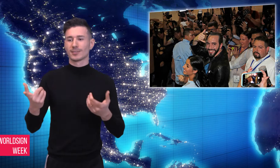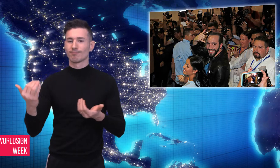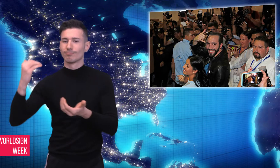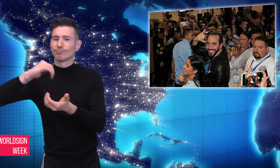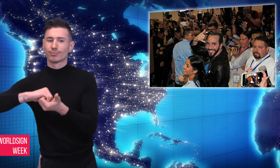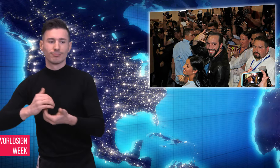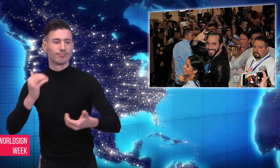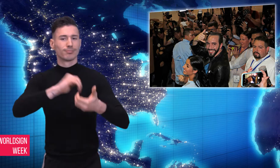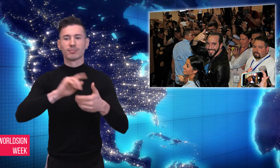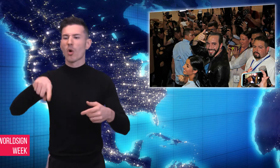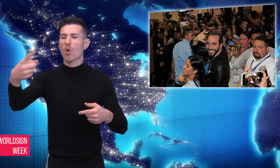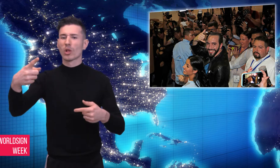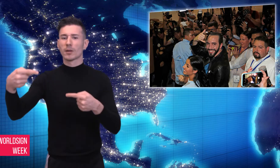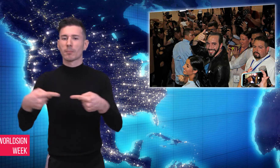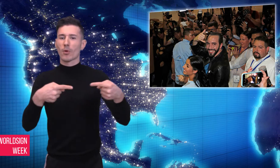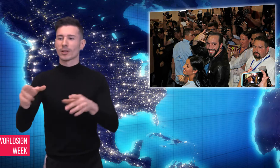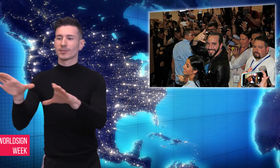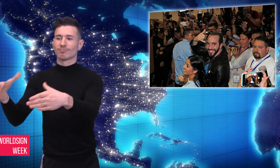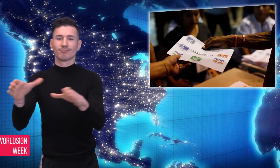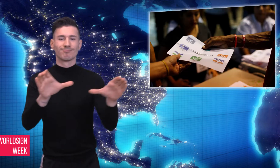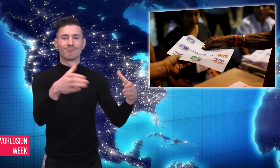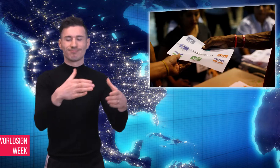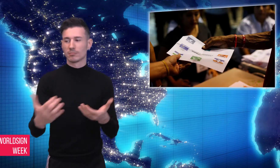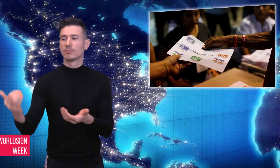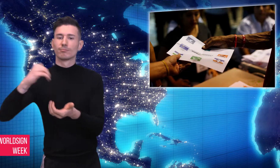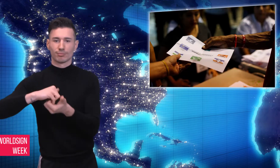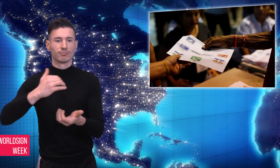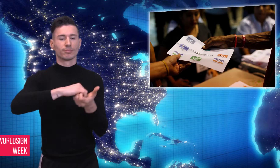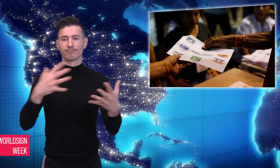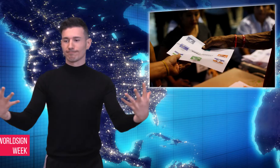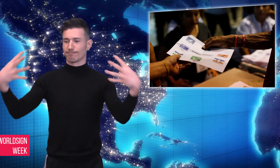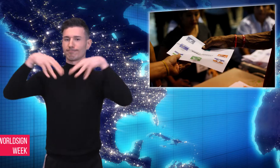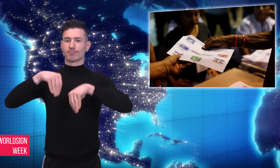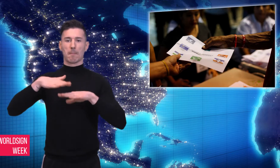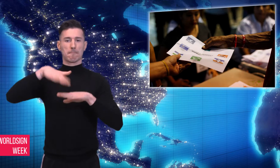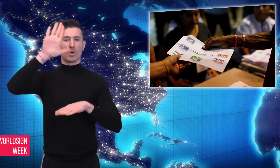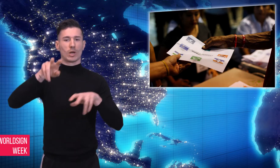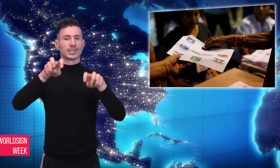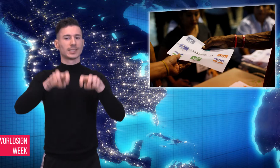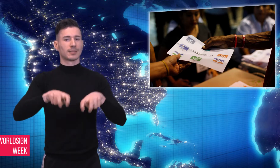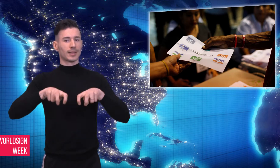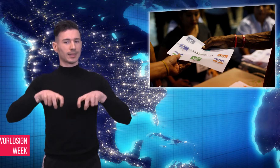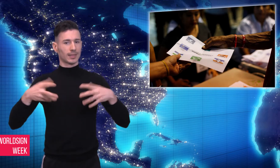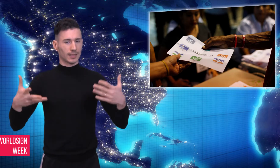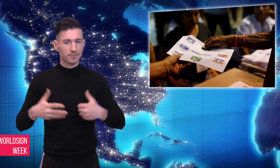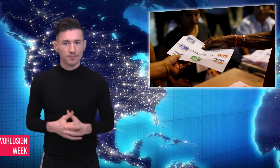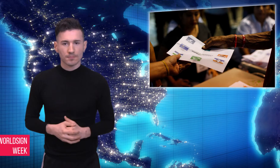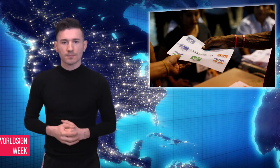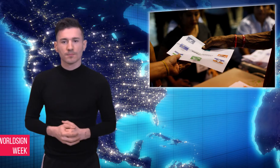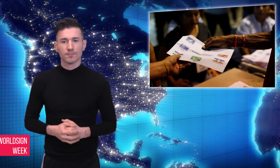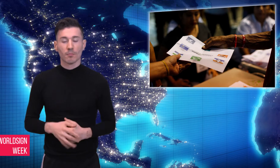Bukele will face a challenge in forging alliances with the two